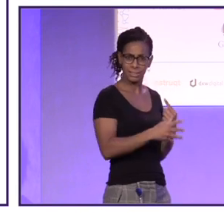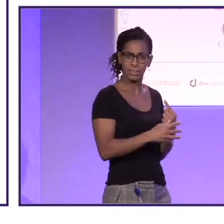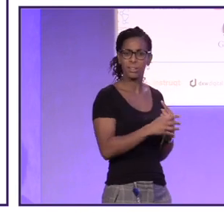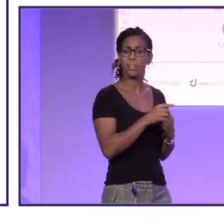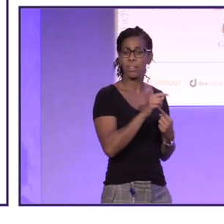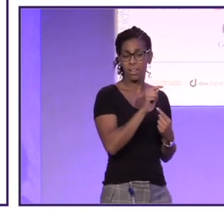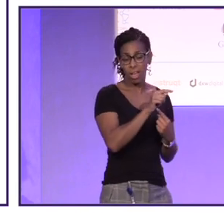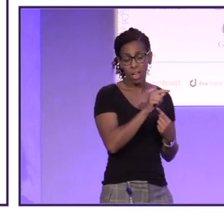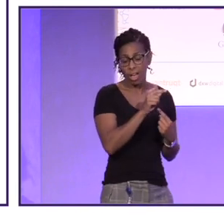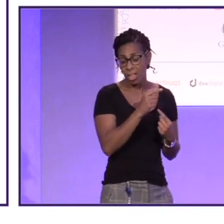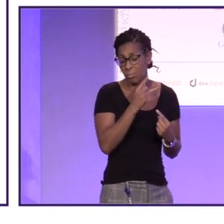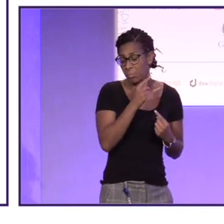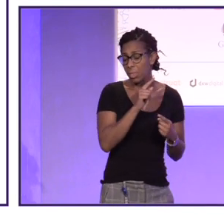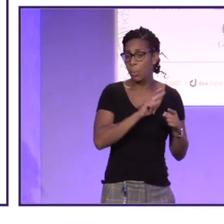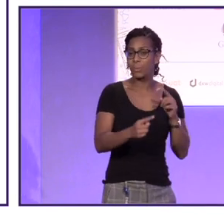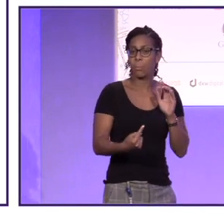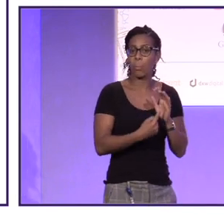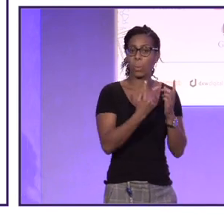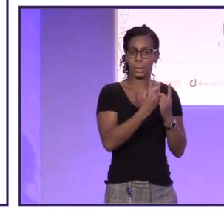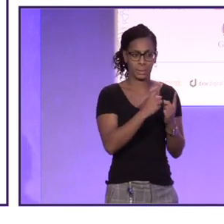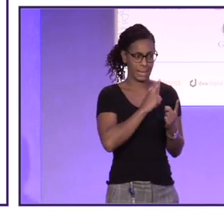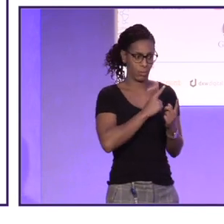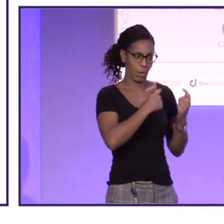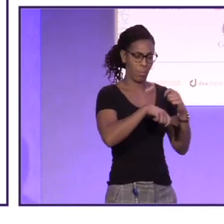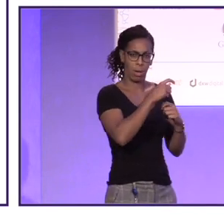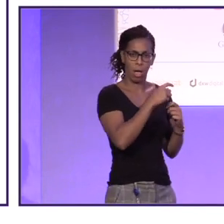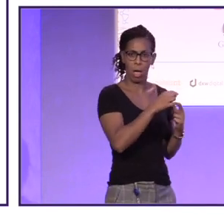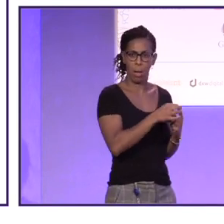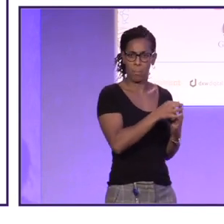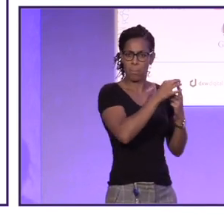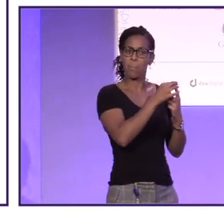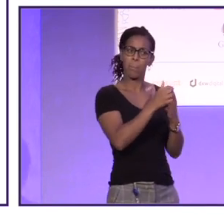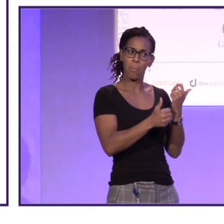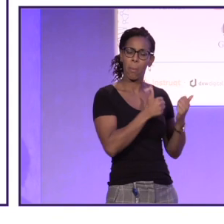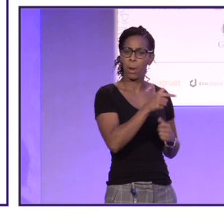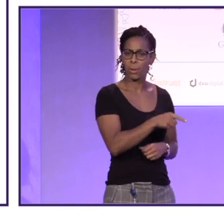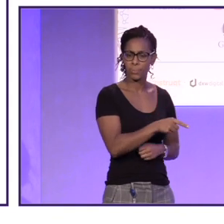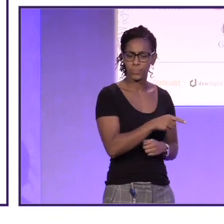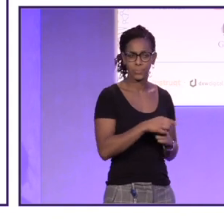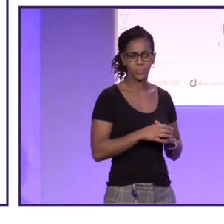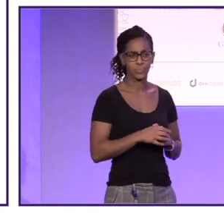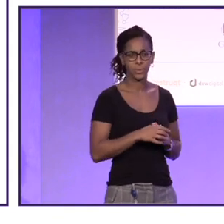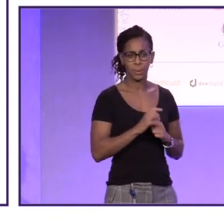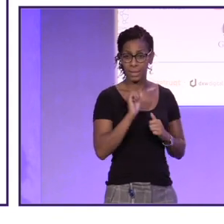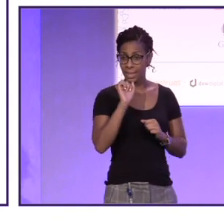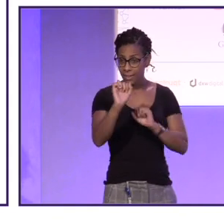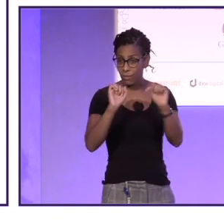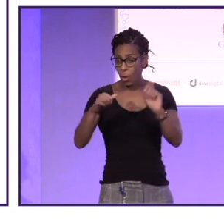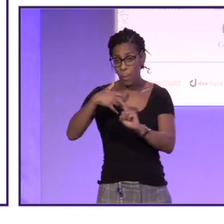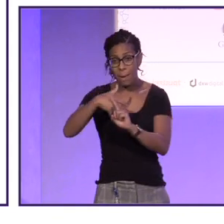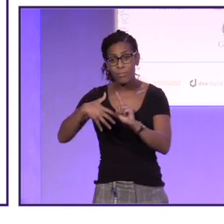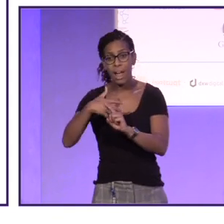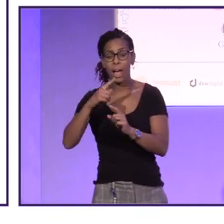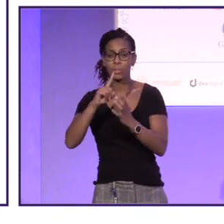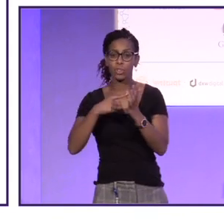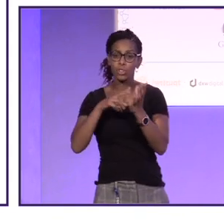important things that brought it to the fore. However, if you are from a Java, C, C++ background